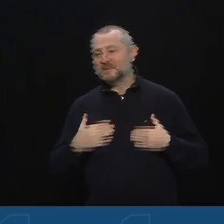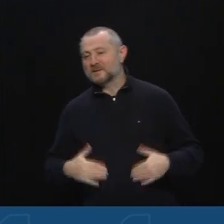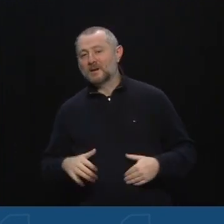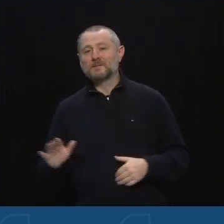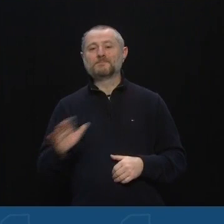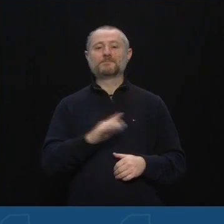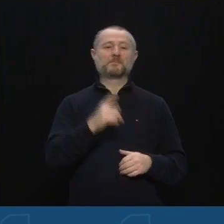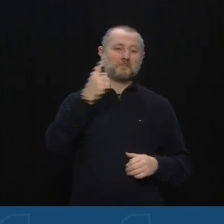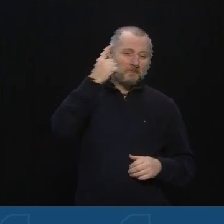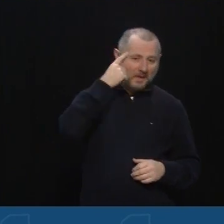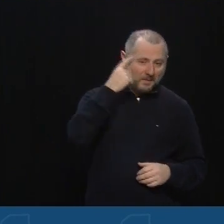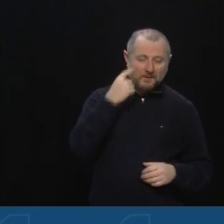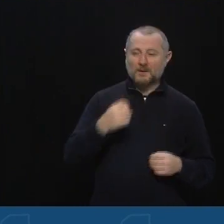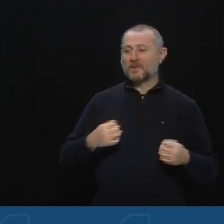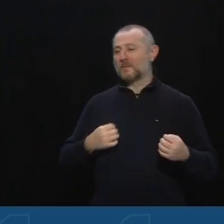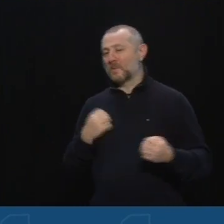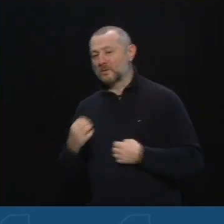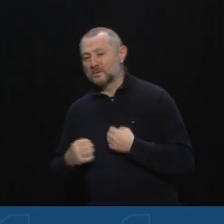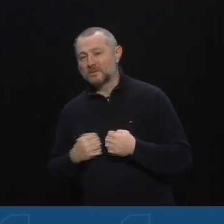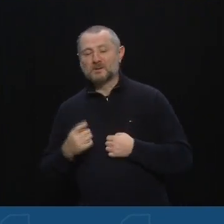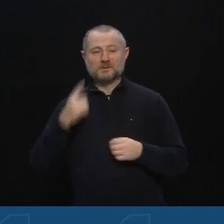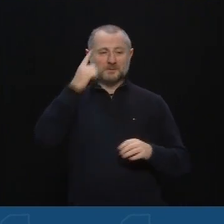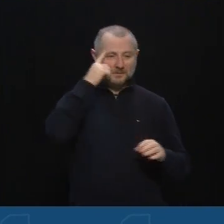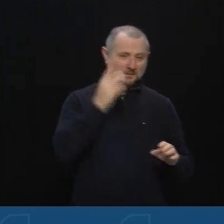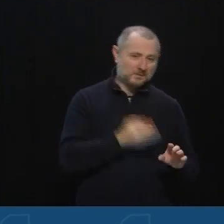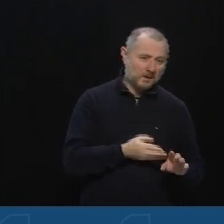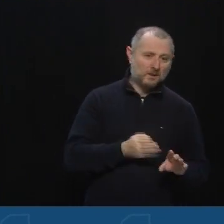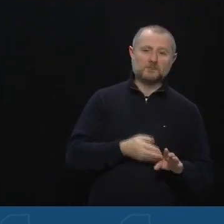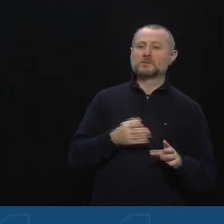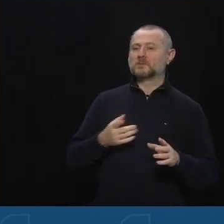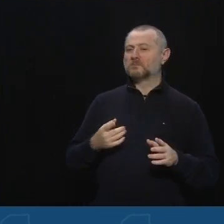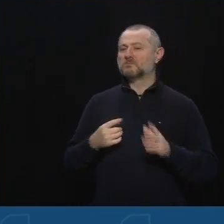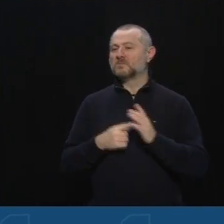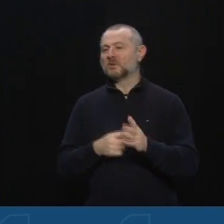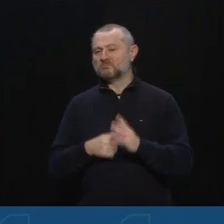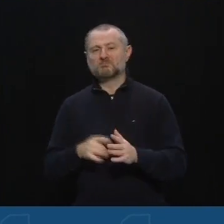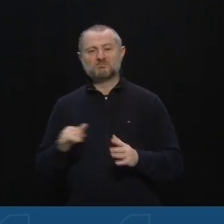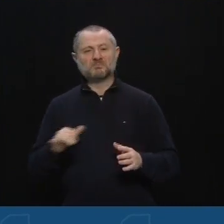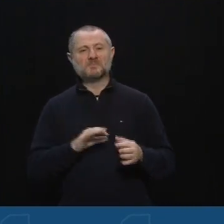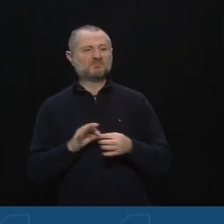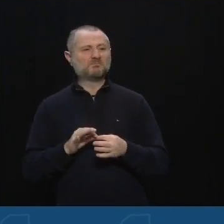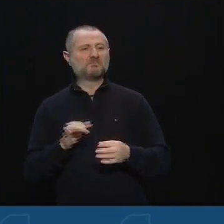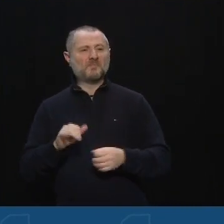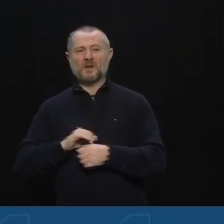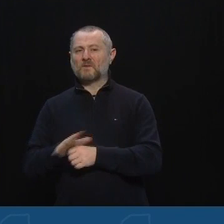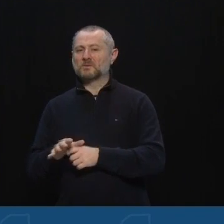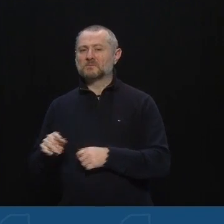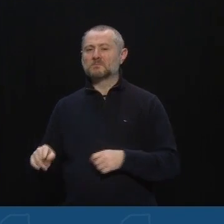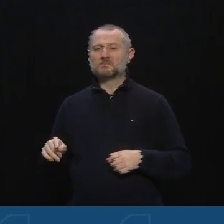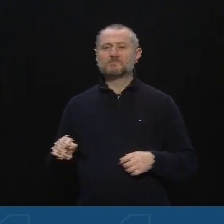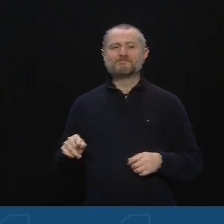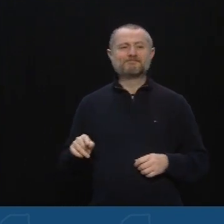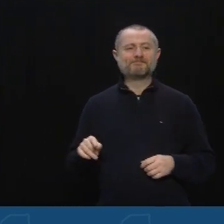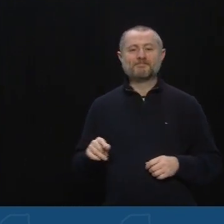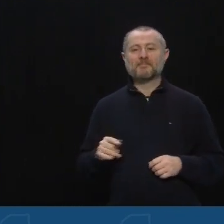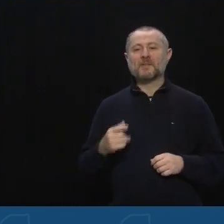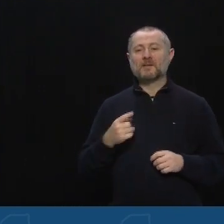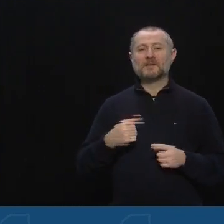SO WE KNOW THAT THERE IS VERY STRONG PHYSICAL, MENTAL, EMOTIONAL, AND PSYCHOLOGICAL SYMPTOMS ASSOCIATED WITH THIS, AND WE WANT PEOPLE TO TAKE THIS